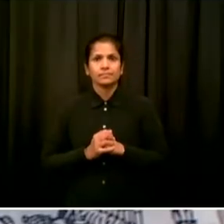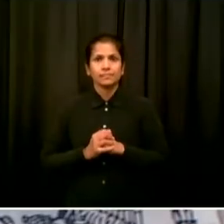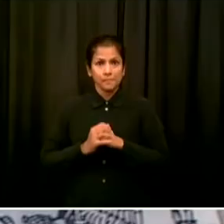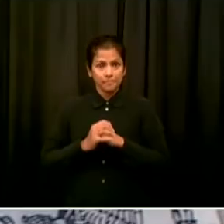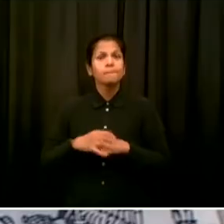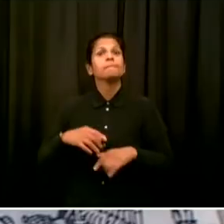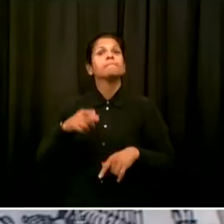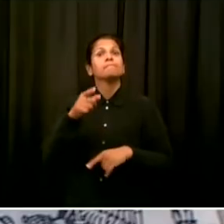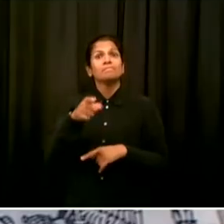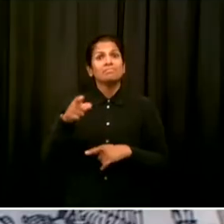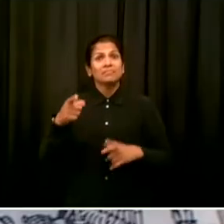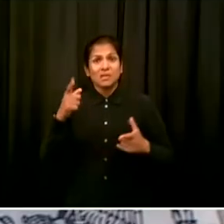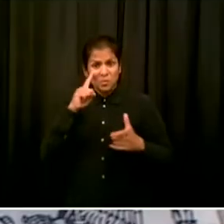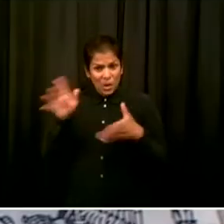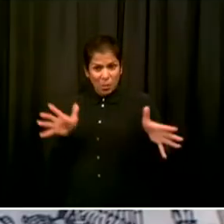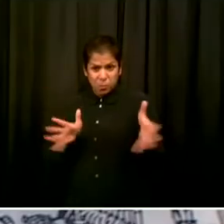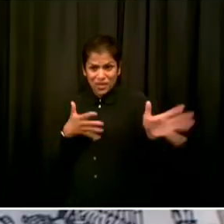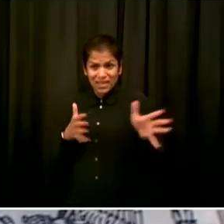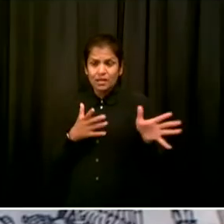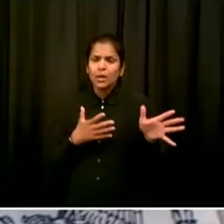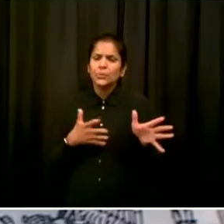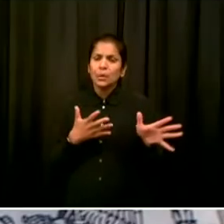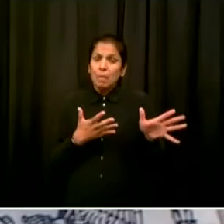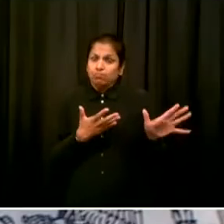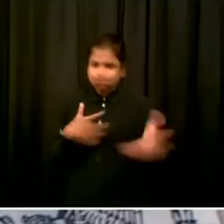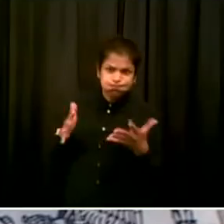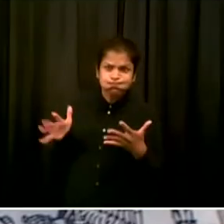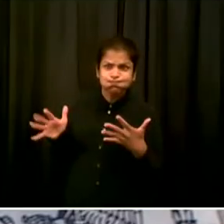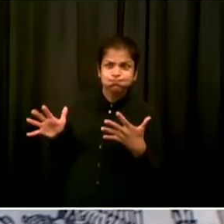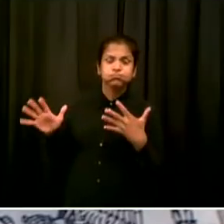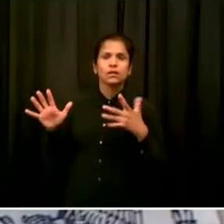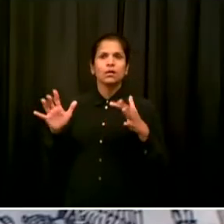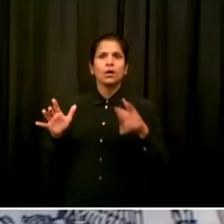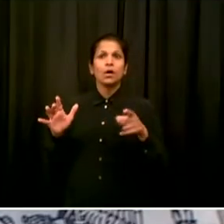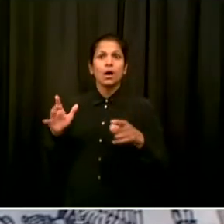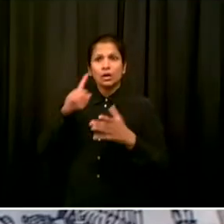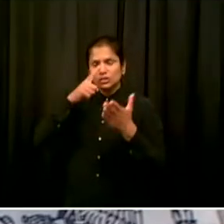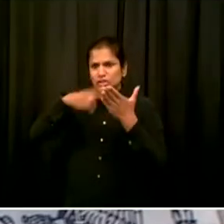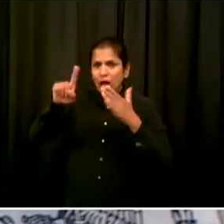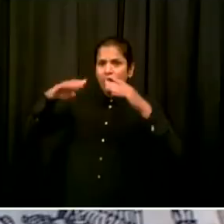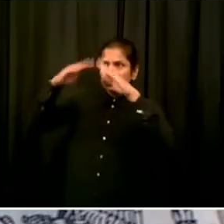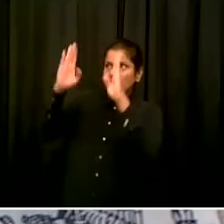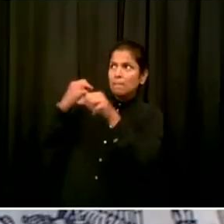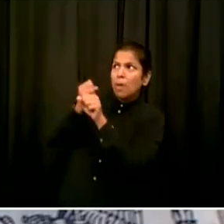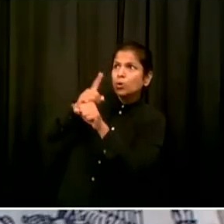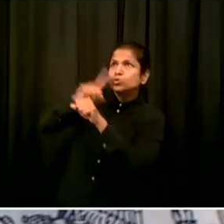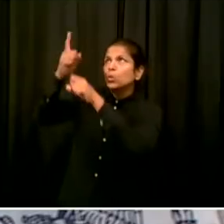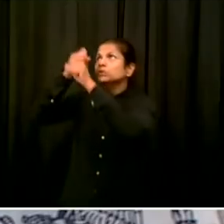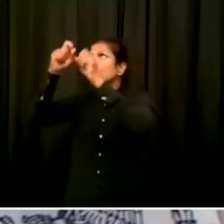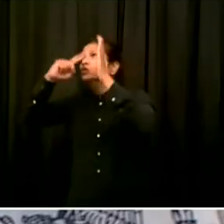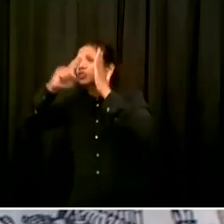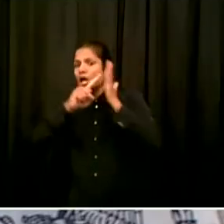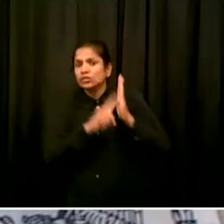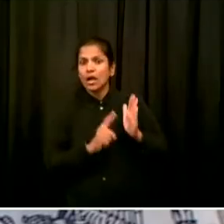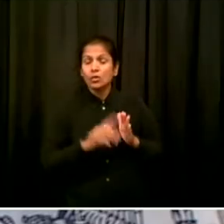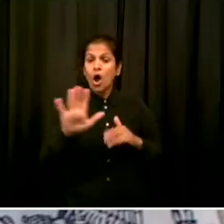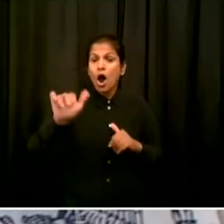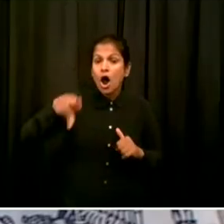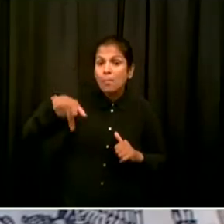STAY INDOORS AND ASTY SAFE. ALSO WITH THE HIGH NWIDS, SECURE ANYTHING